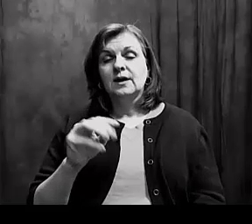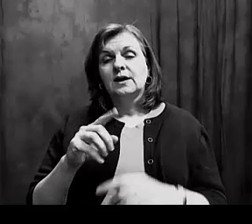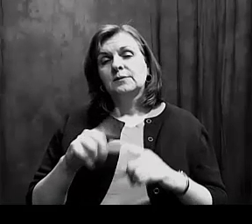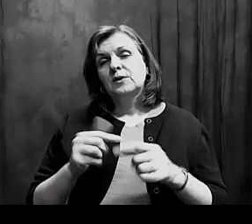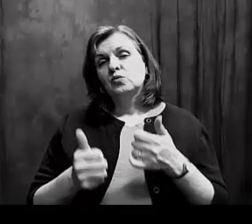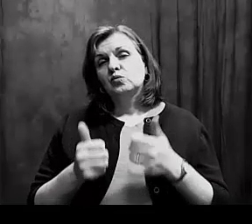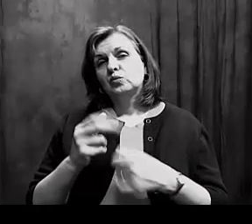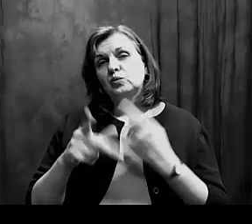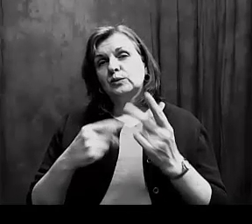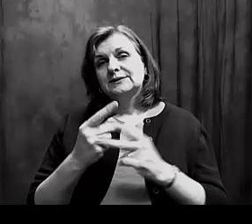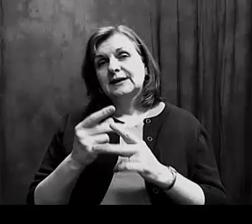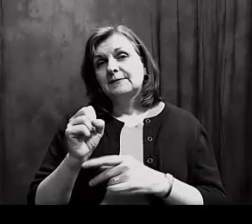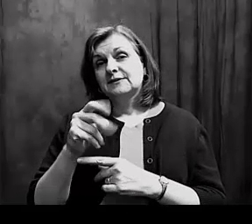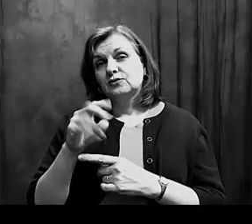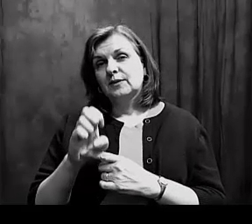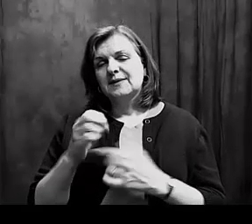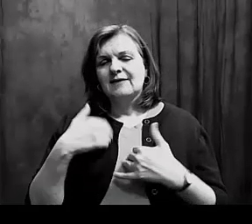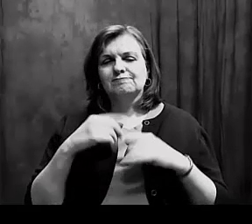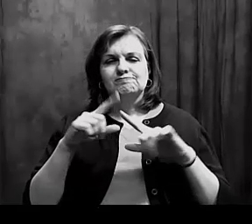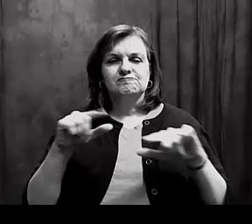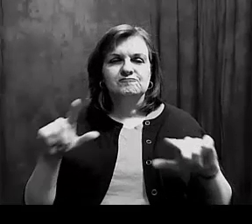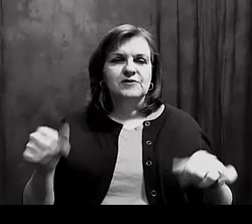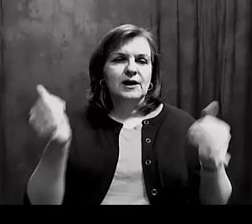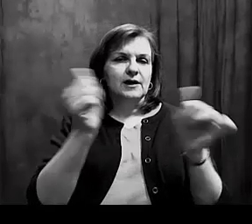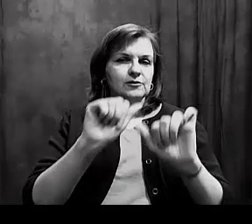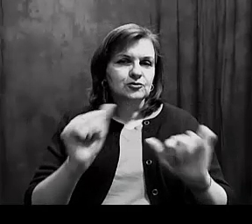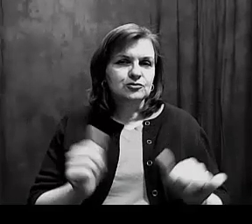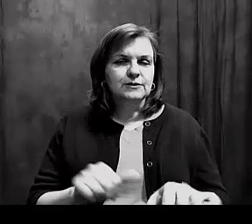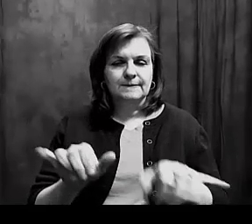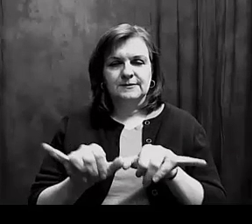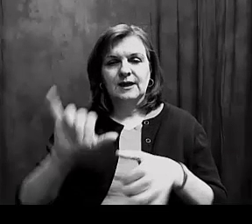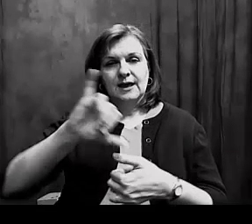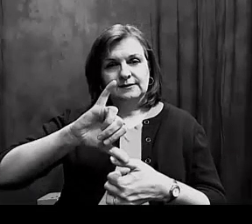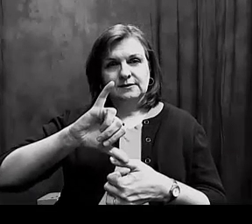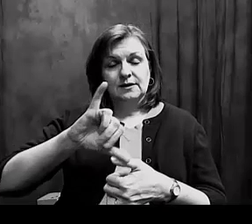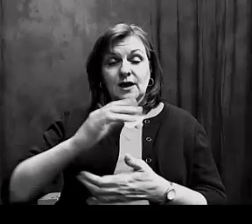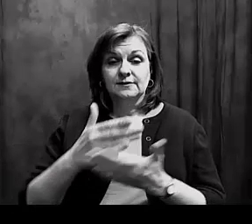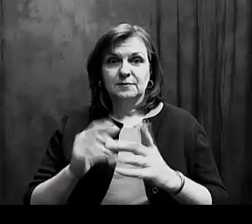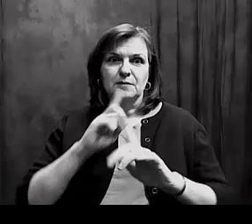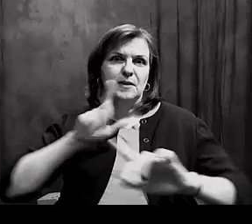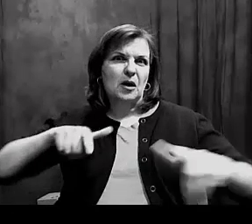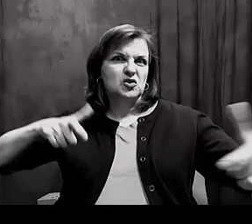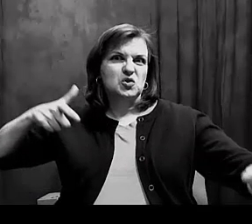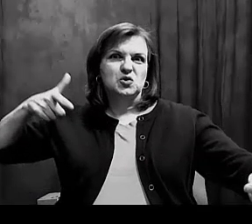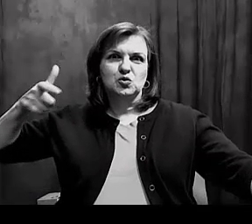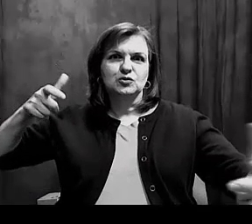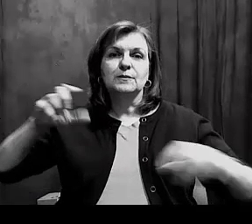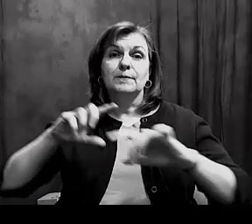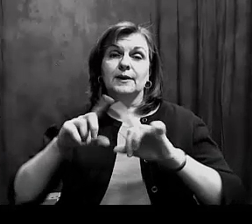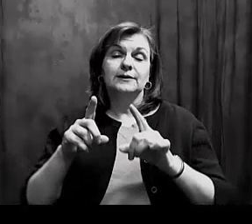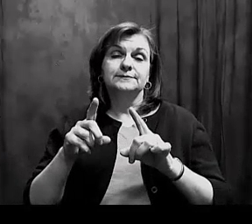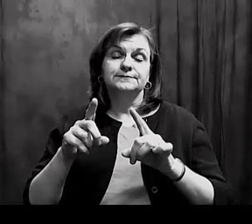and depending on the sponge type it can come in a variety of shapes and sizes of course some sponges can be enormous!